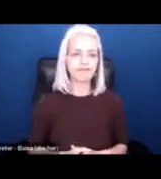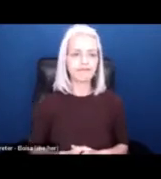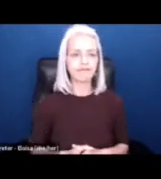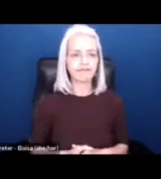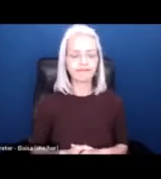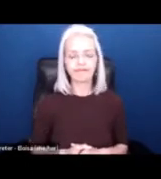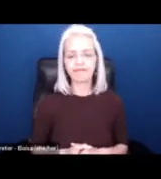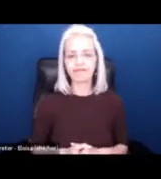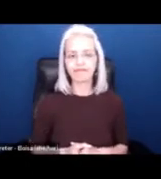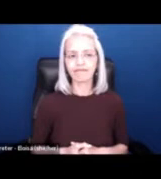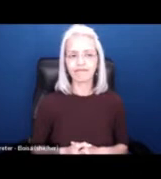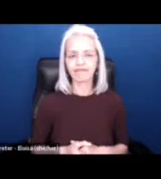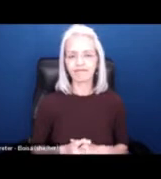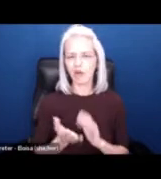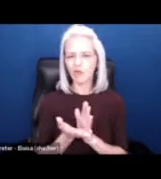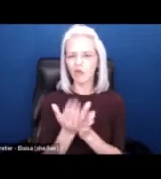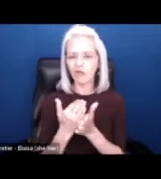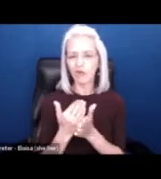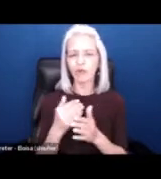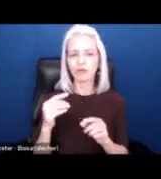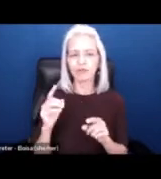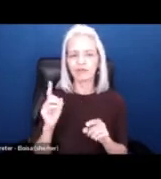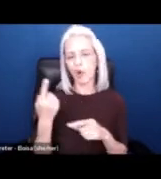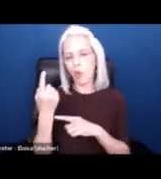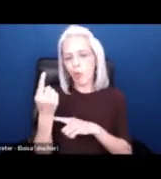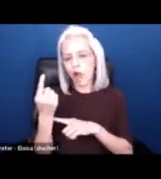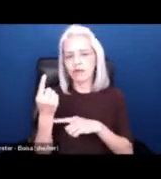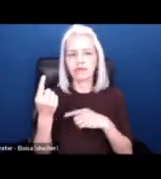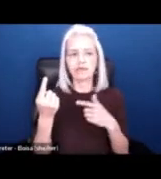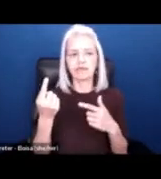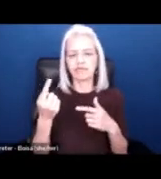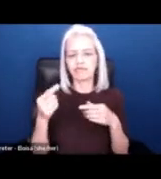just a recap of what the one of the those methods are the OSU